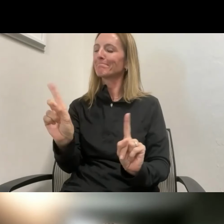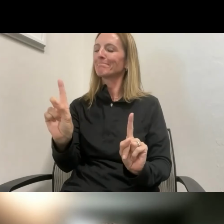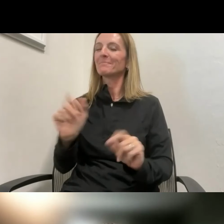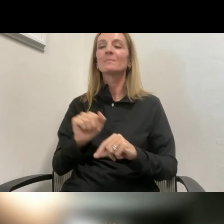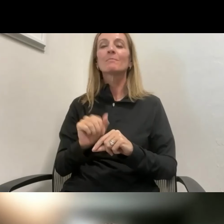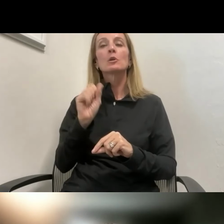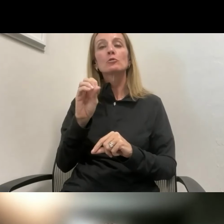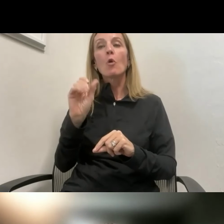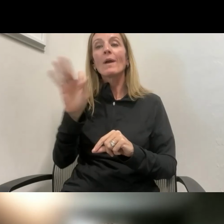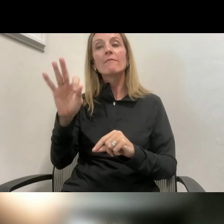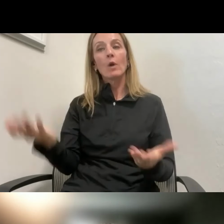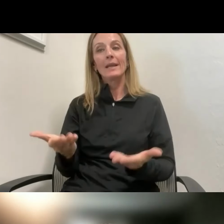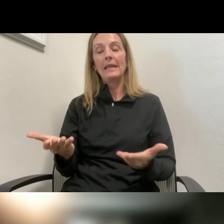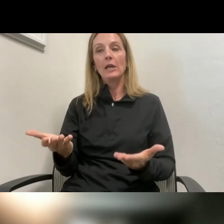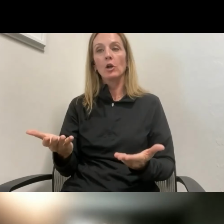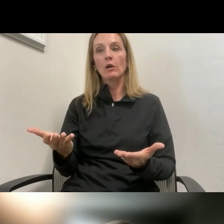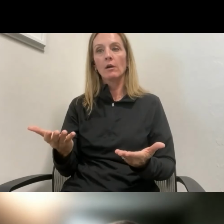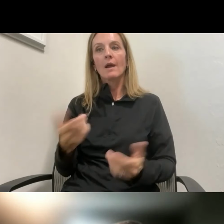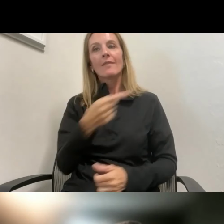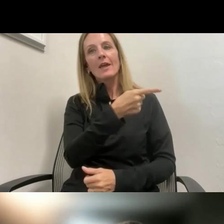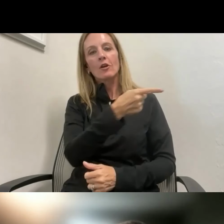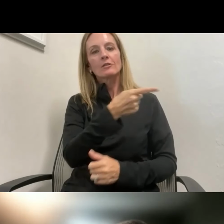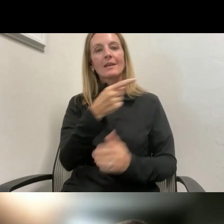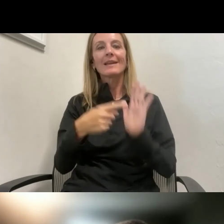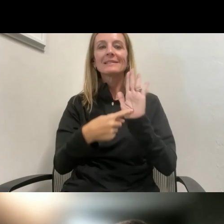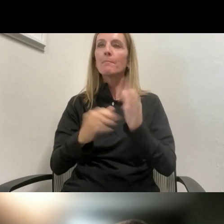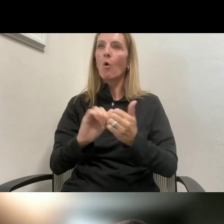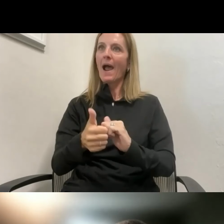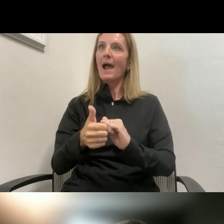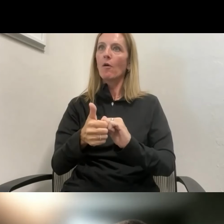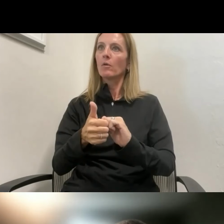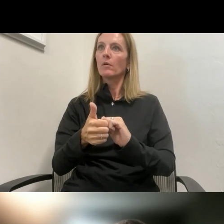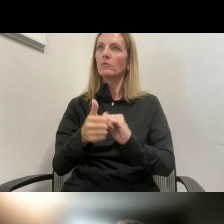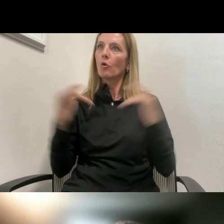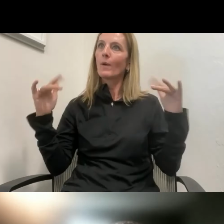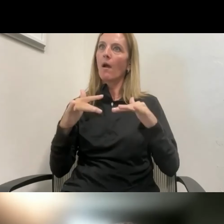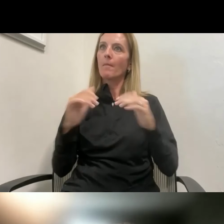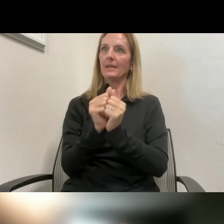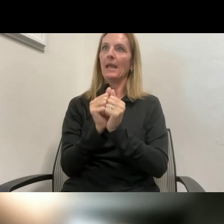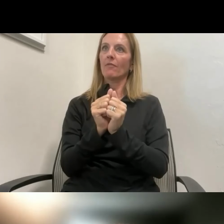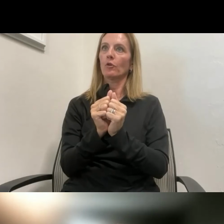so there's an example there of how we do this. Because we're trying to build up trust. We're